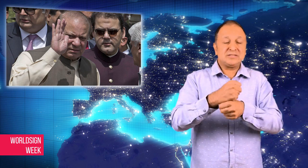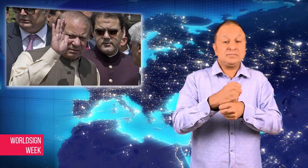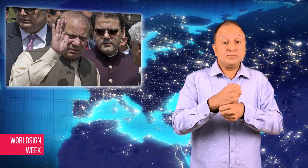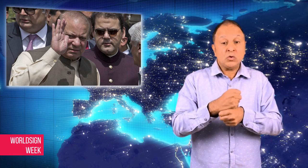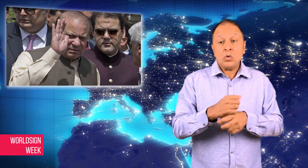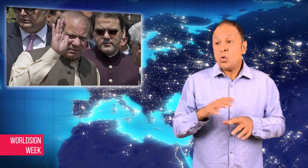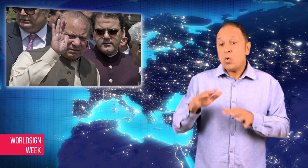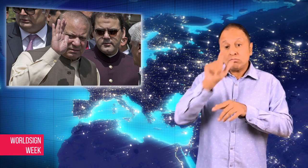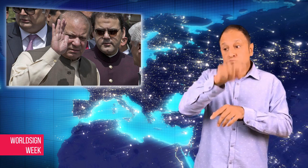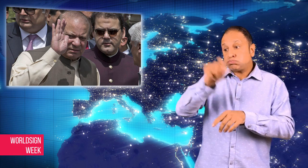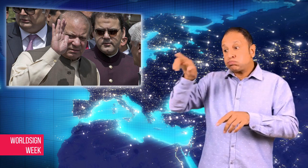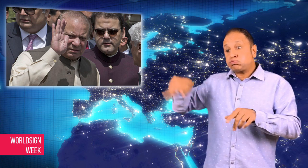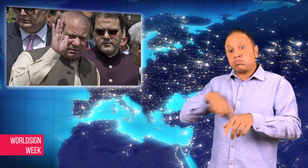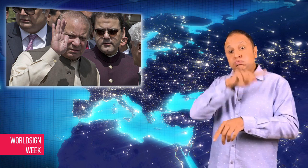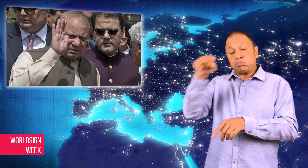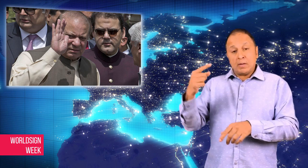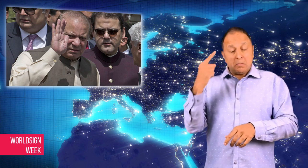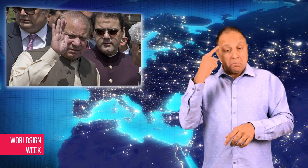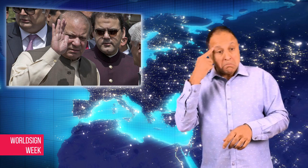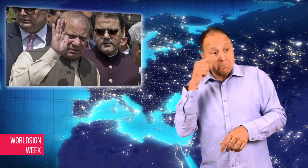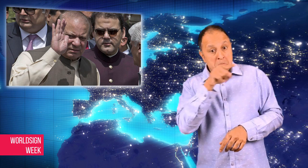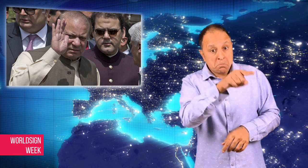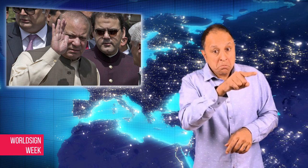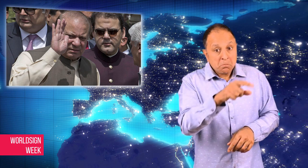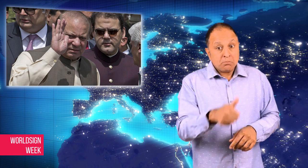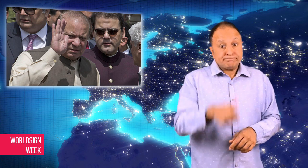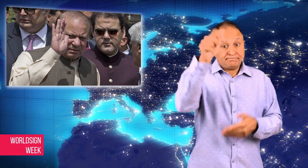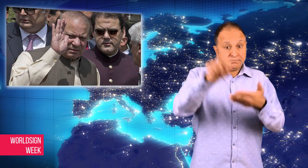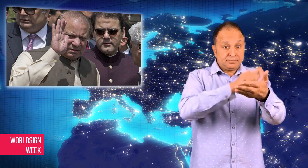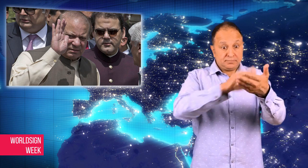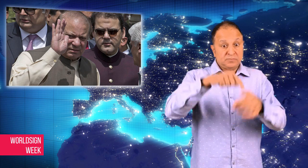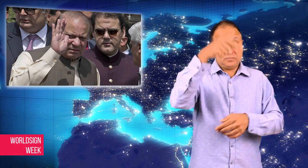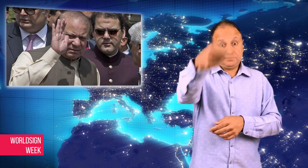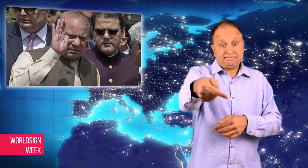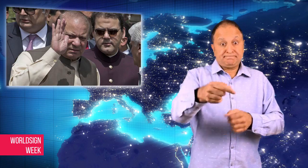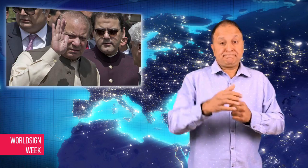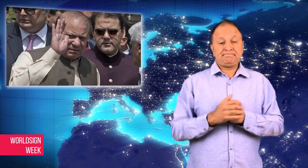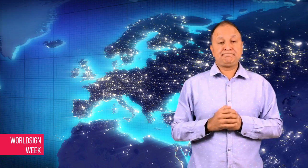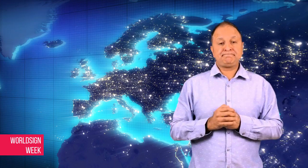to win the election.